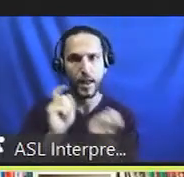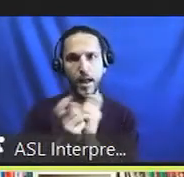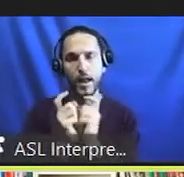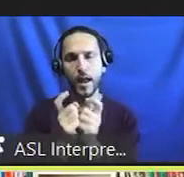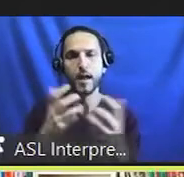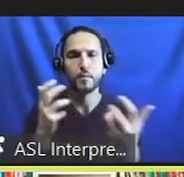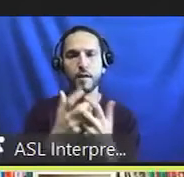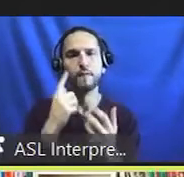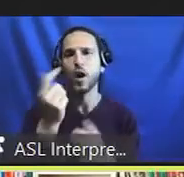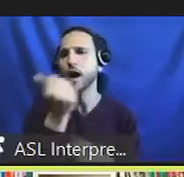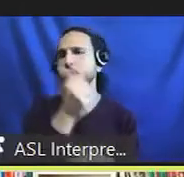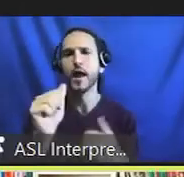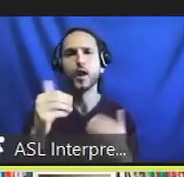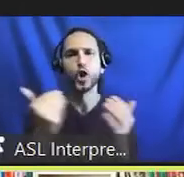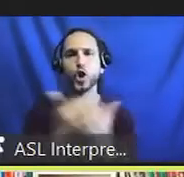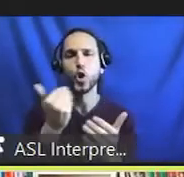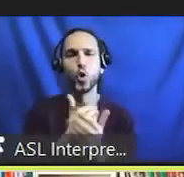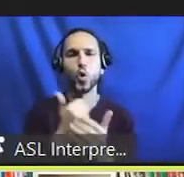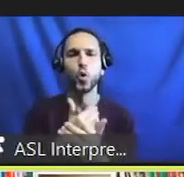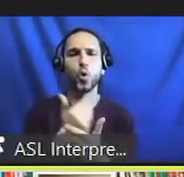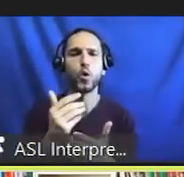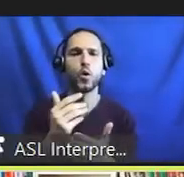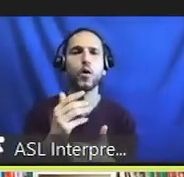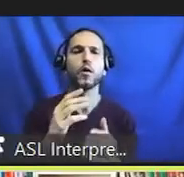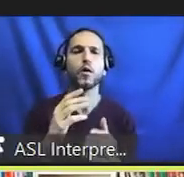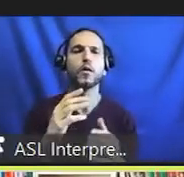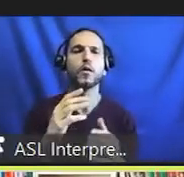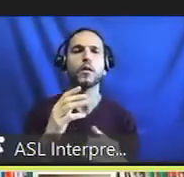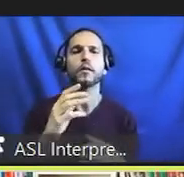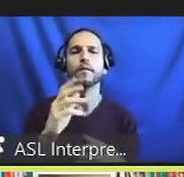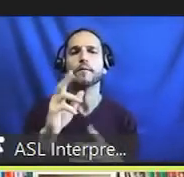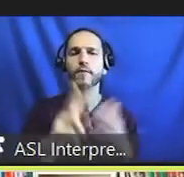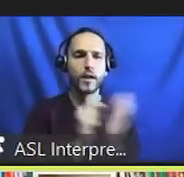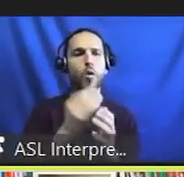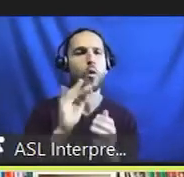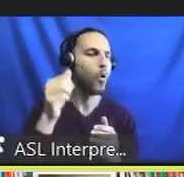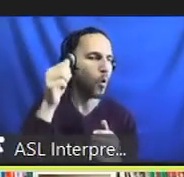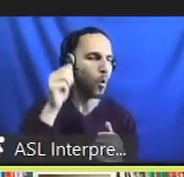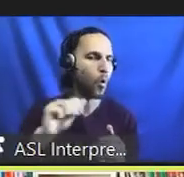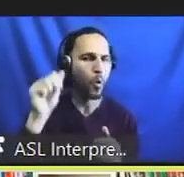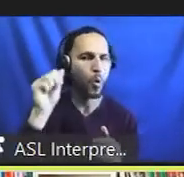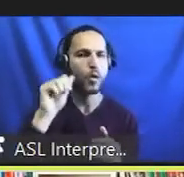for any new video or audio content created or produced